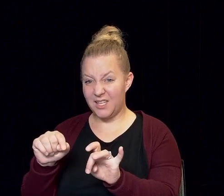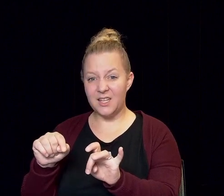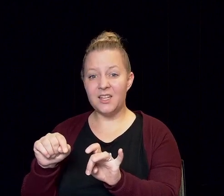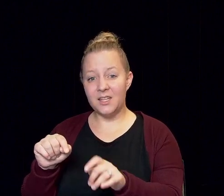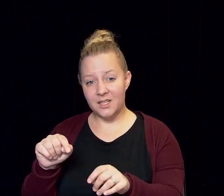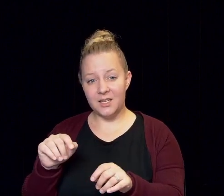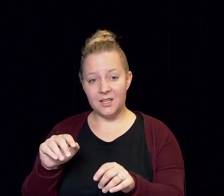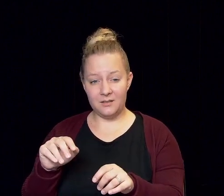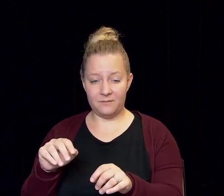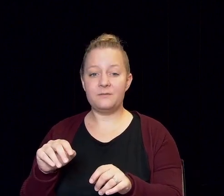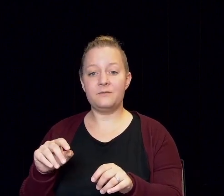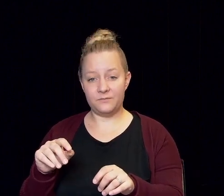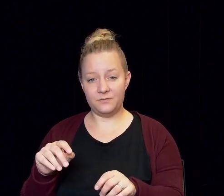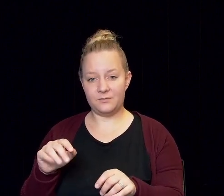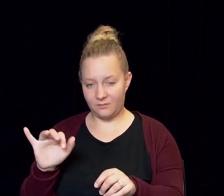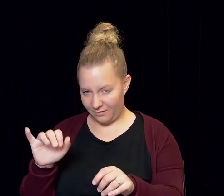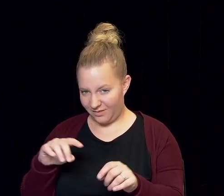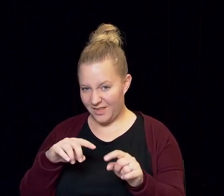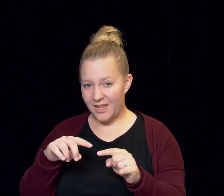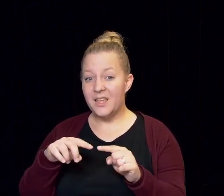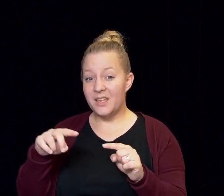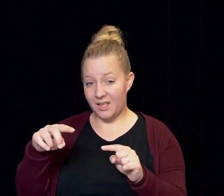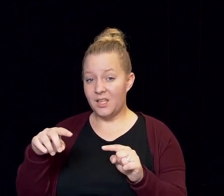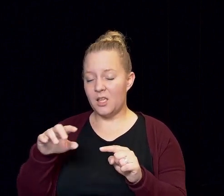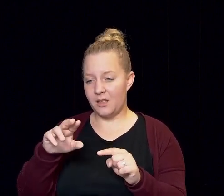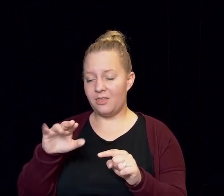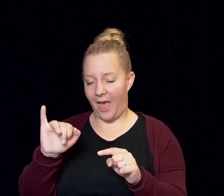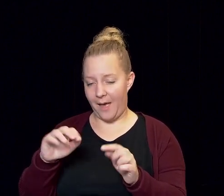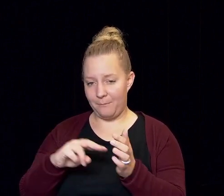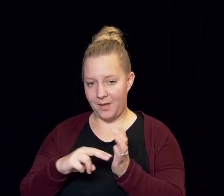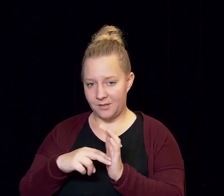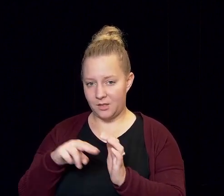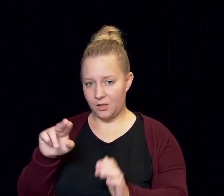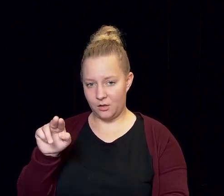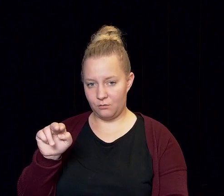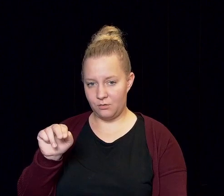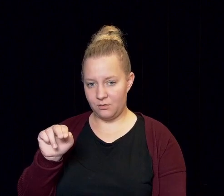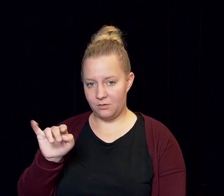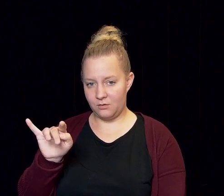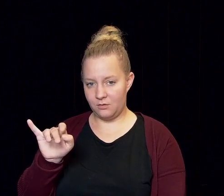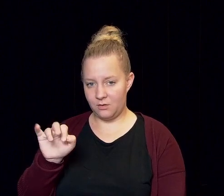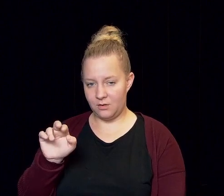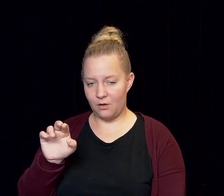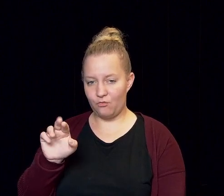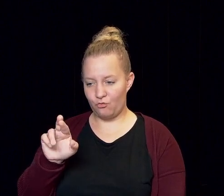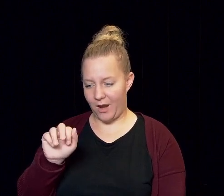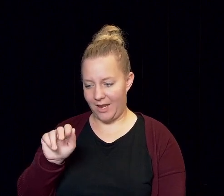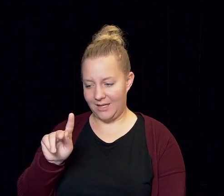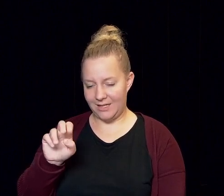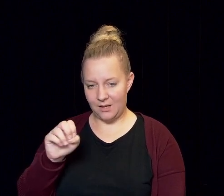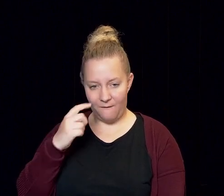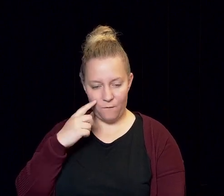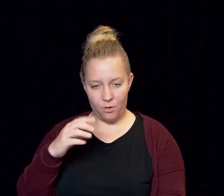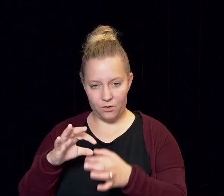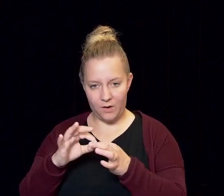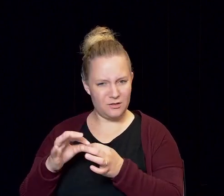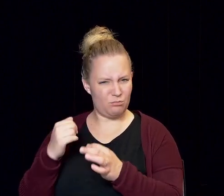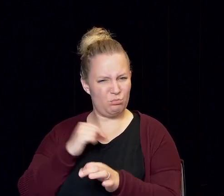this blank right here, is the unit rate for the relationship. We've worked with unit rates already.